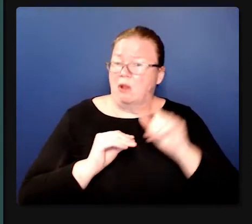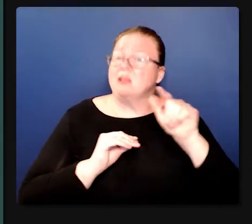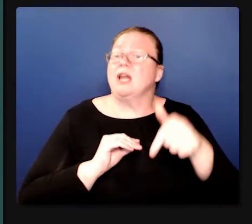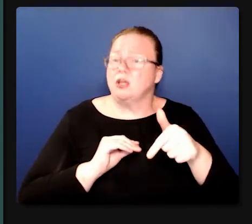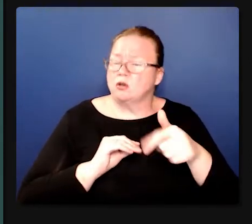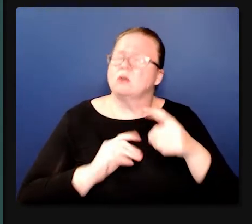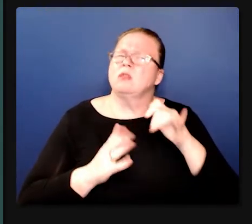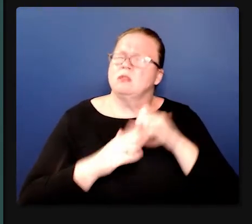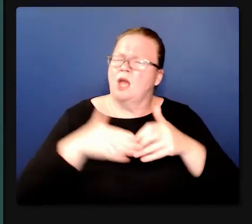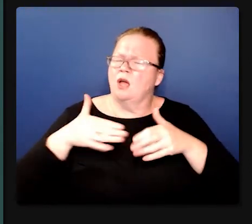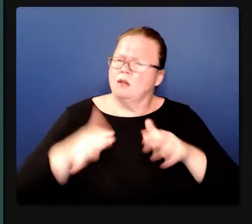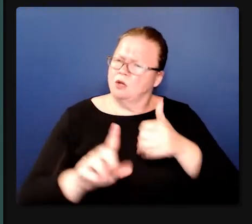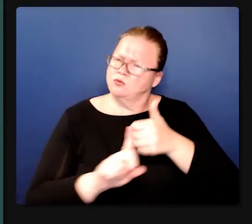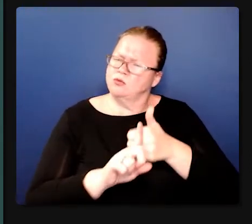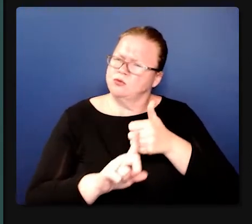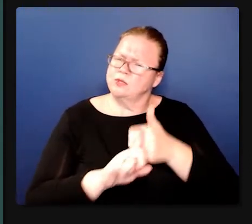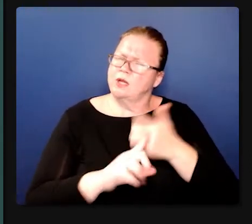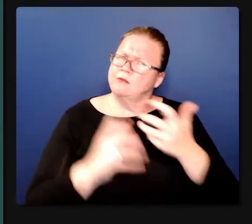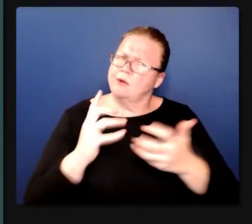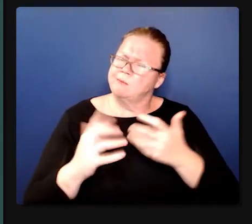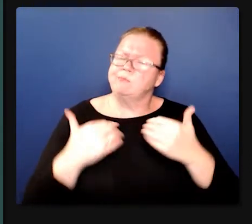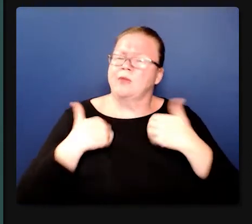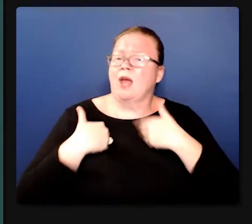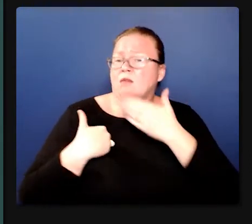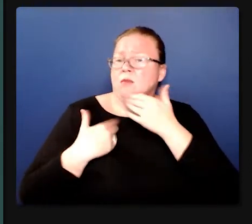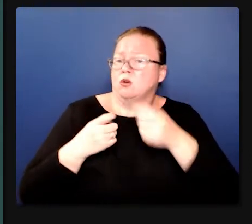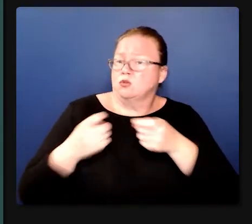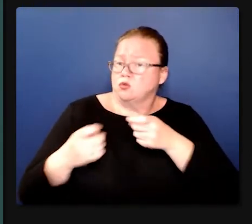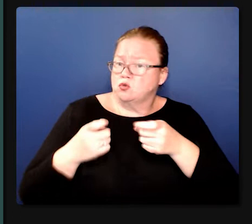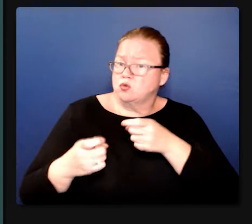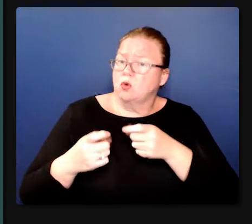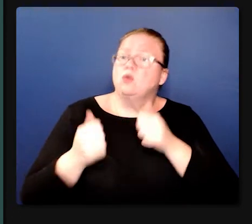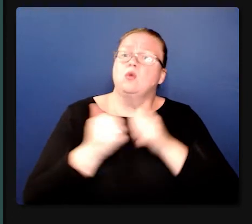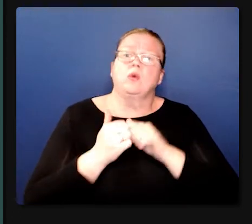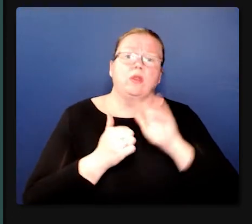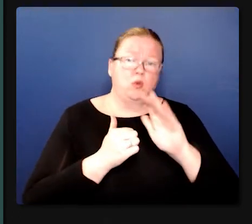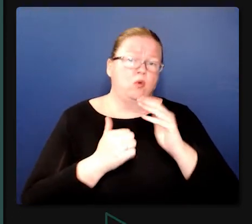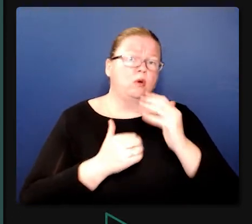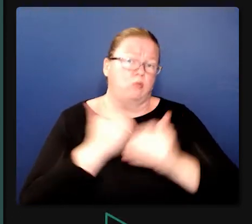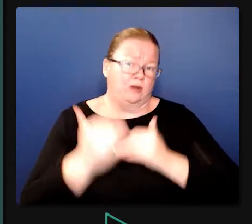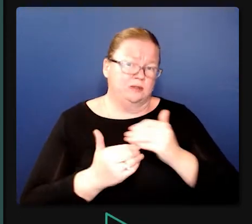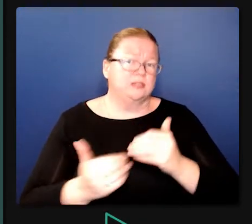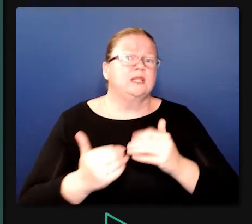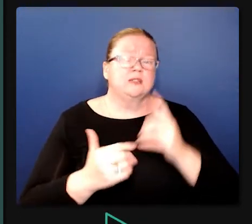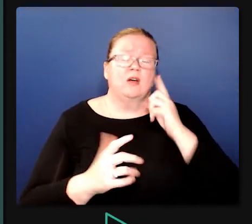and that lets you have better control over your costs for ingestion.